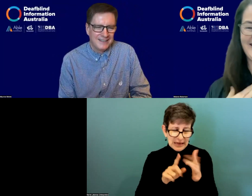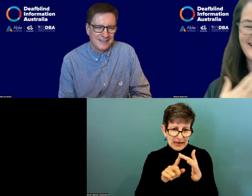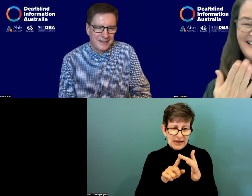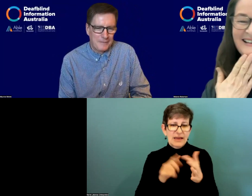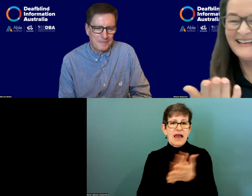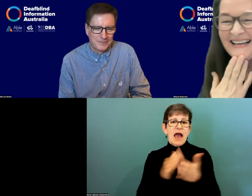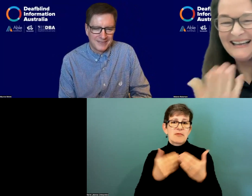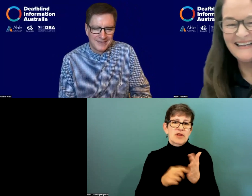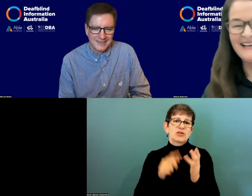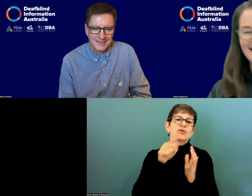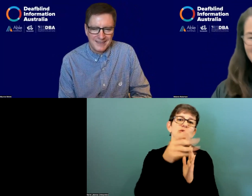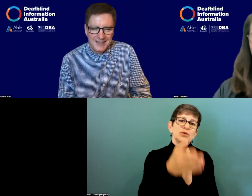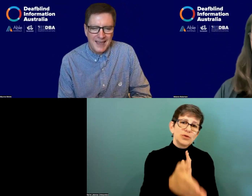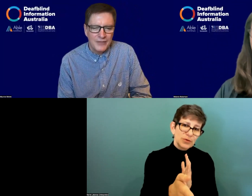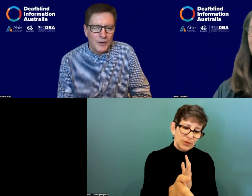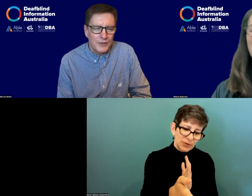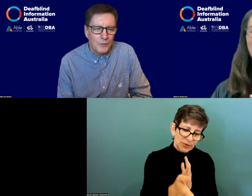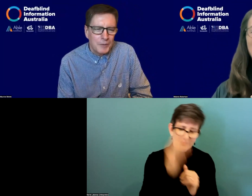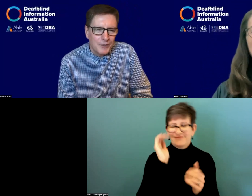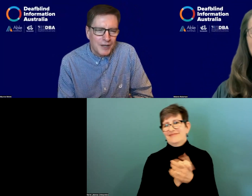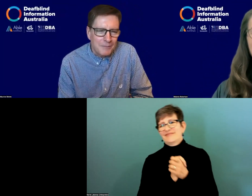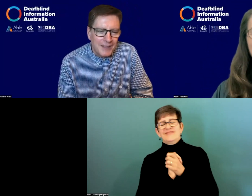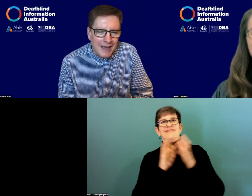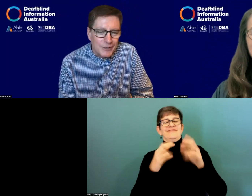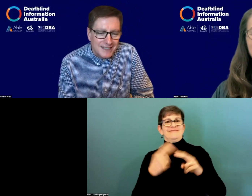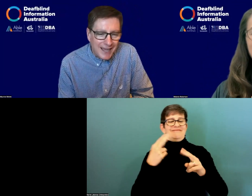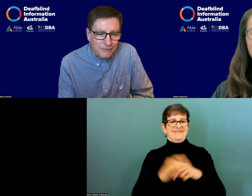Yep. The woman who taught me that was deaf.